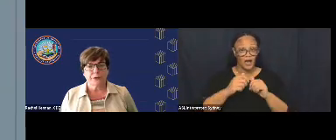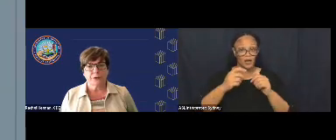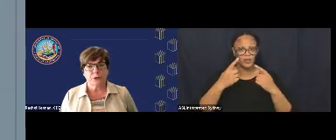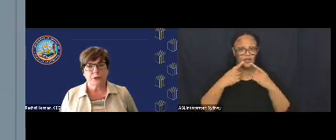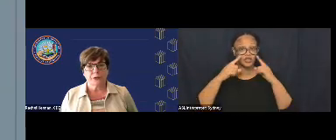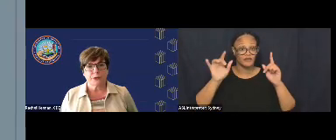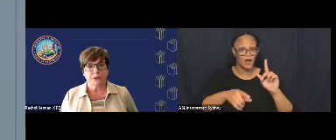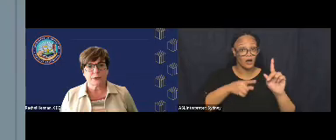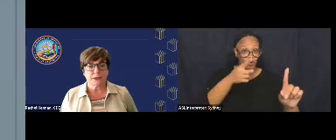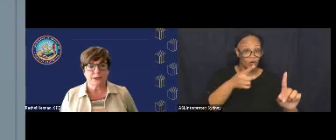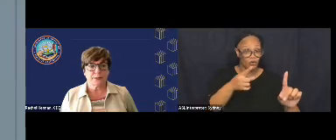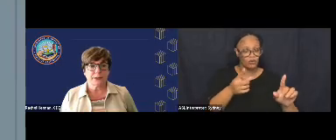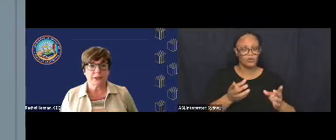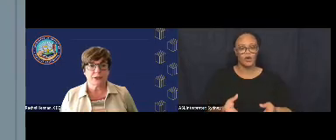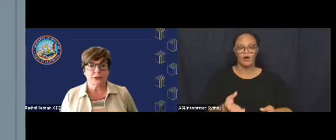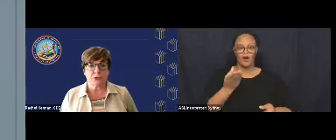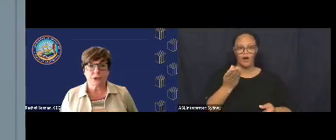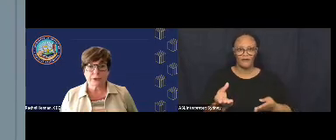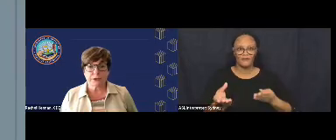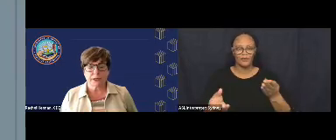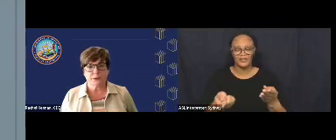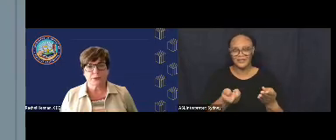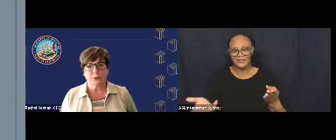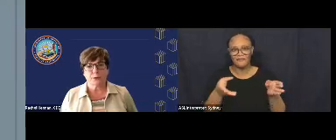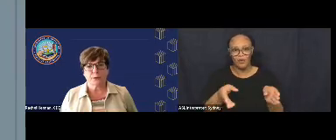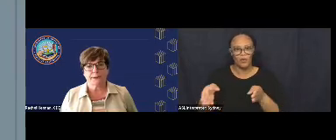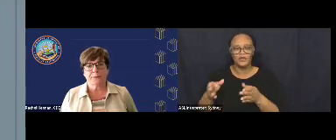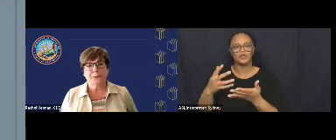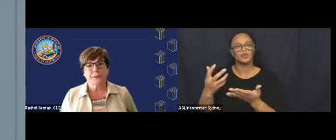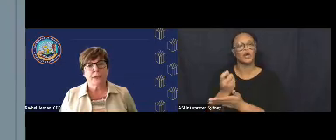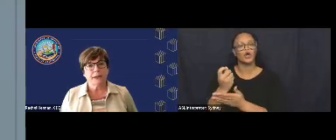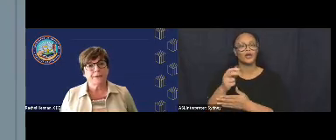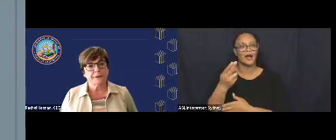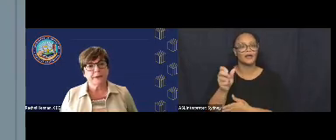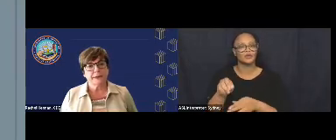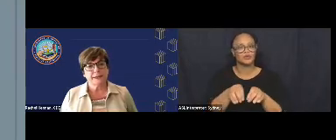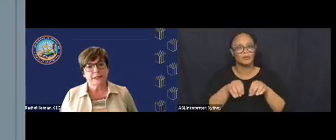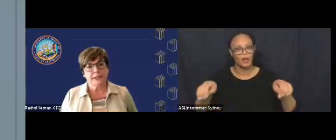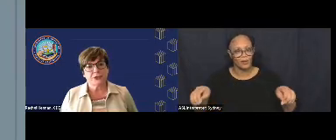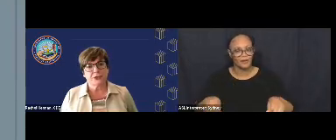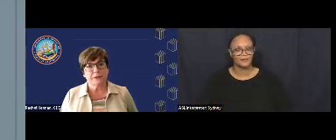avenues to our students with disabilities to earn their high school diploma and fulfill this stage